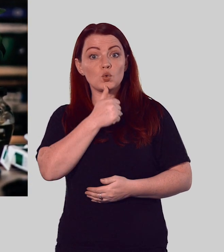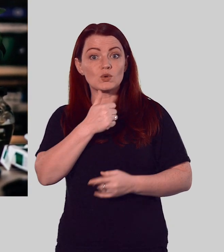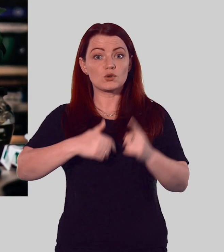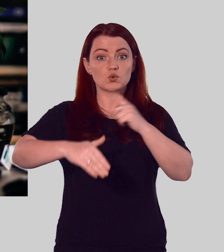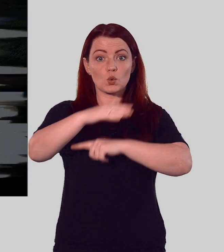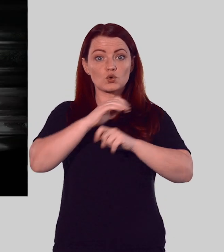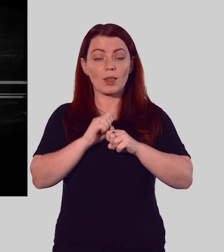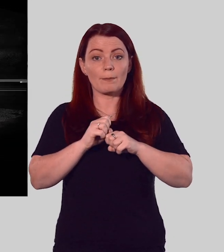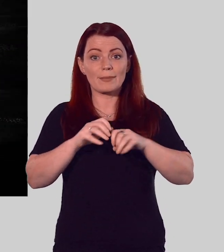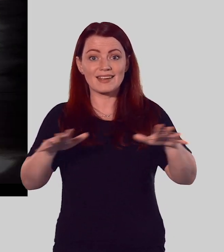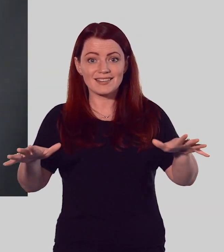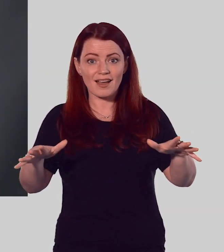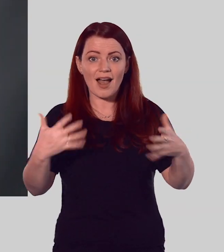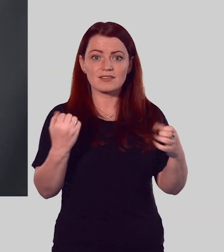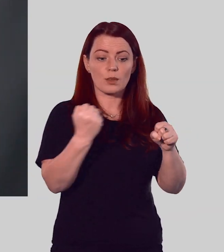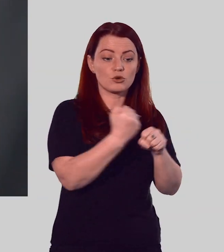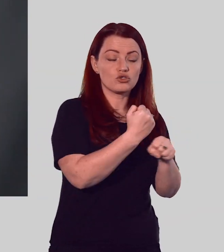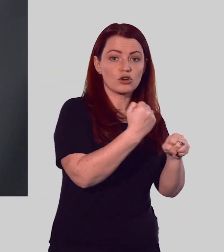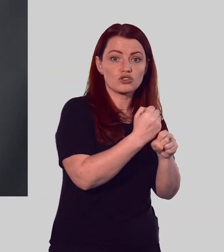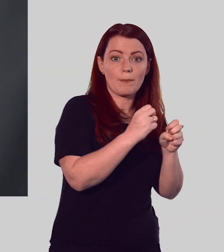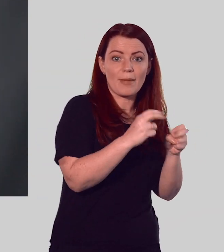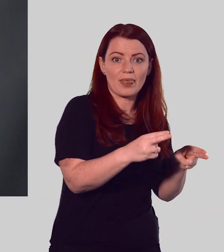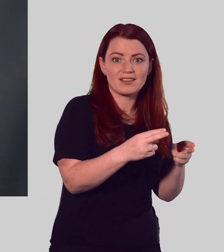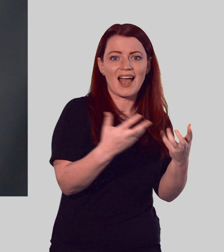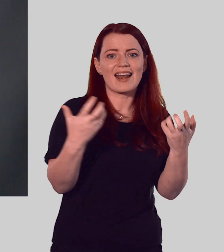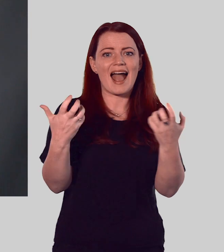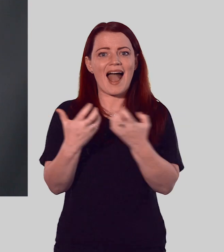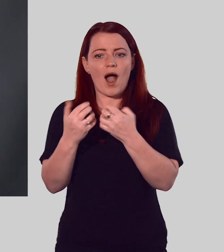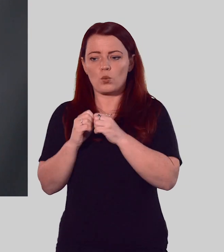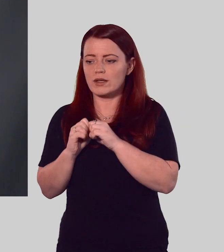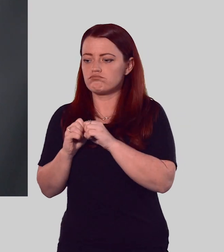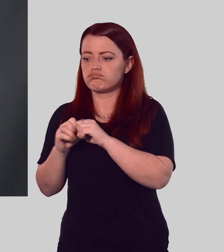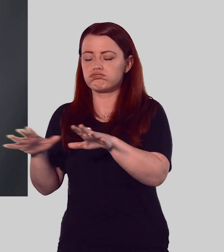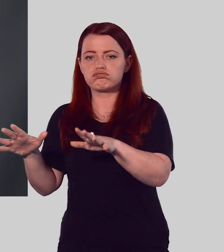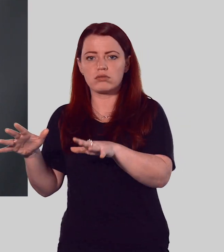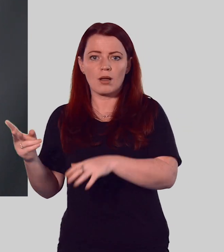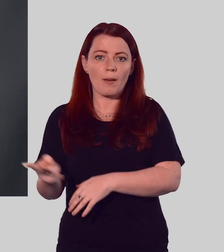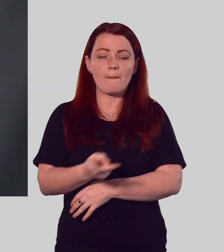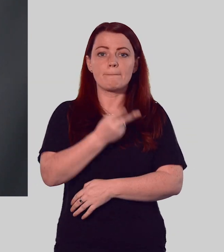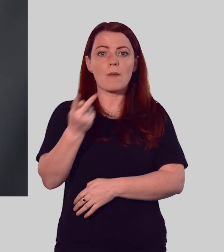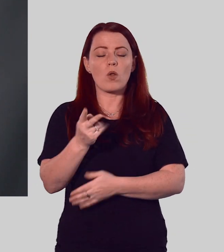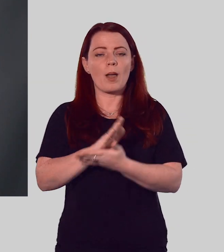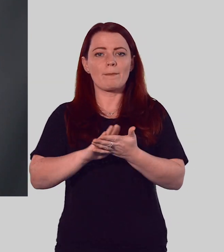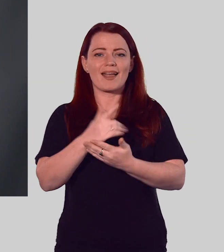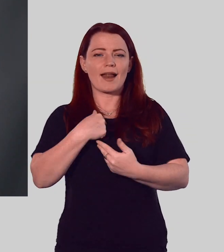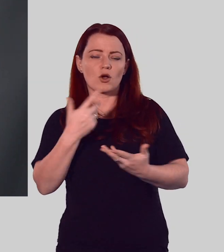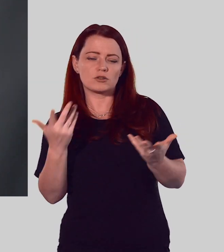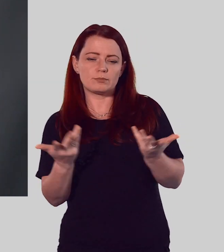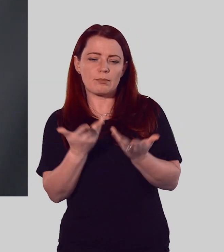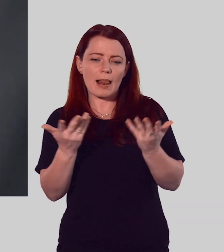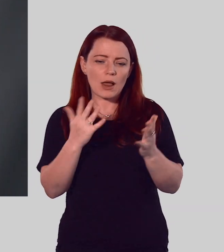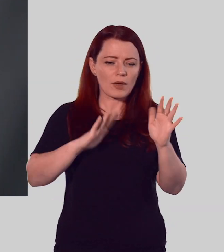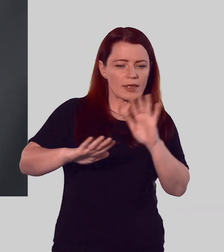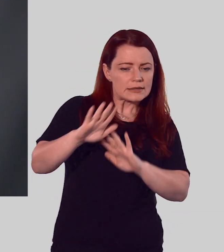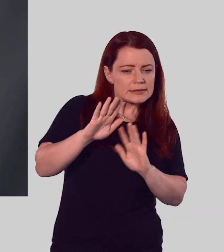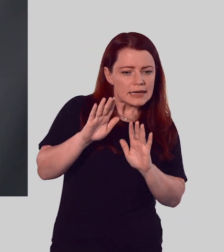method for the piece and the means by which to distribute it, allowed me to play with the form and question it at the